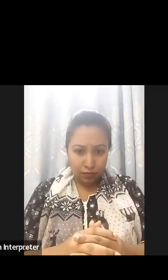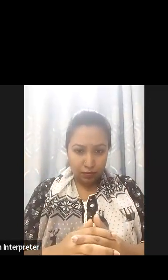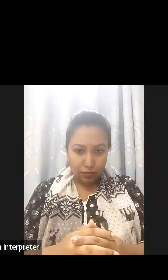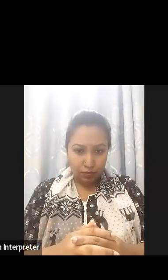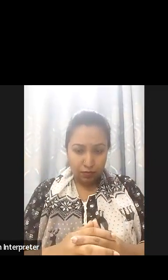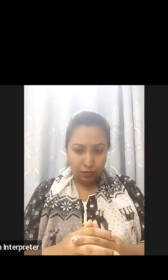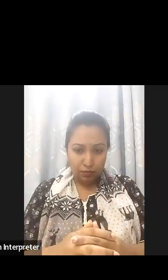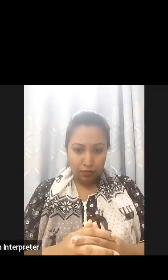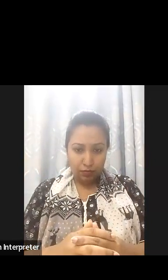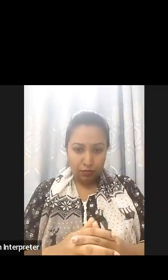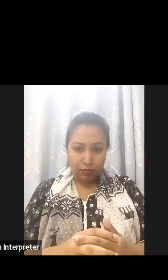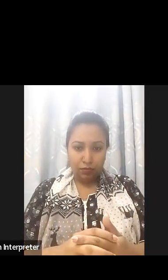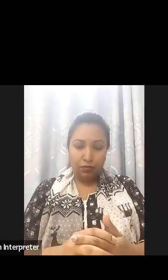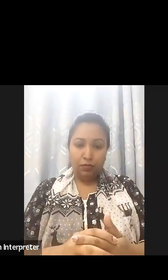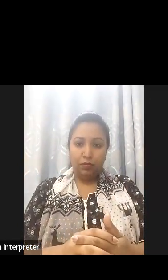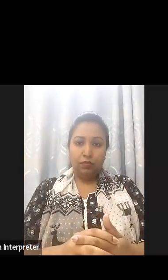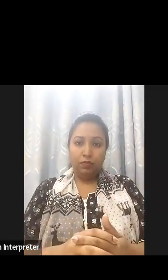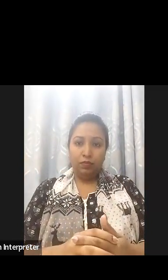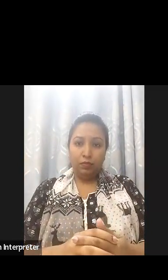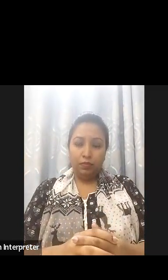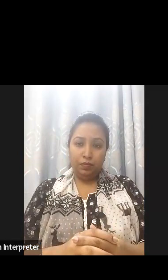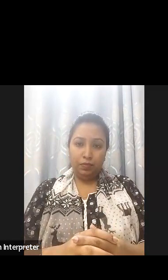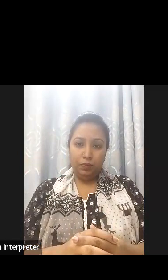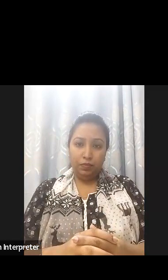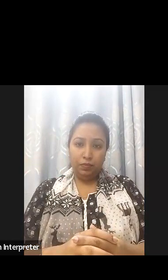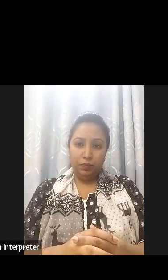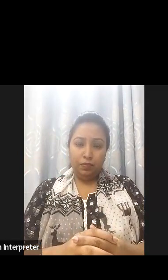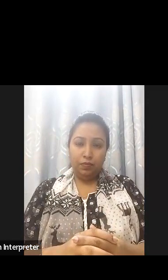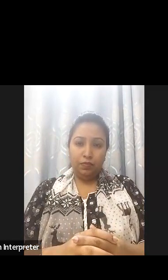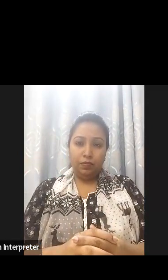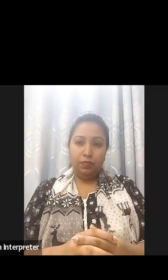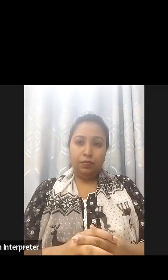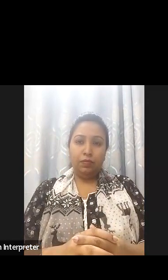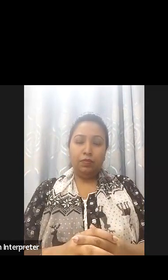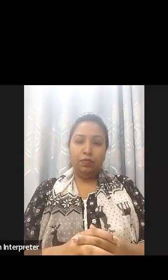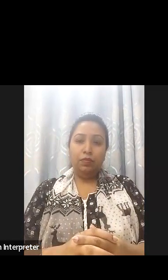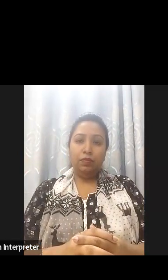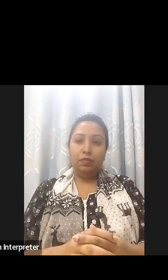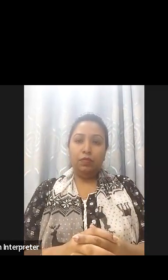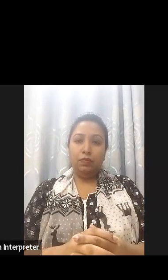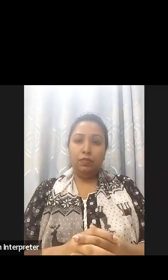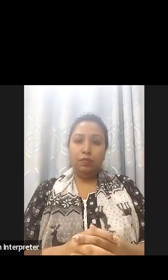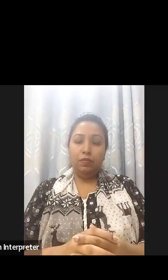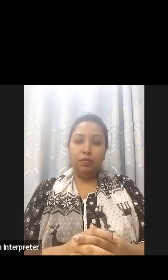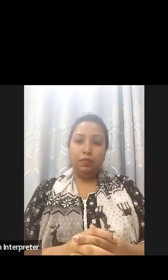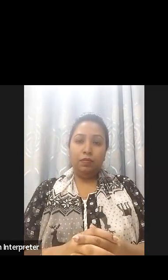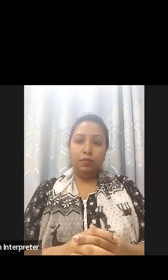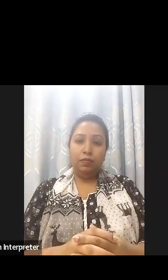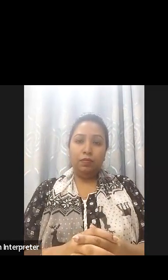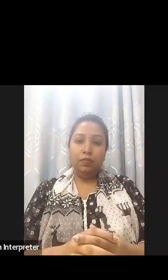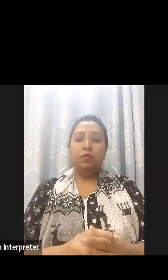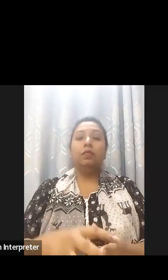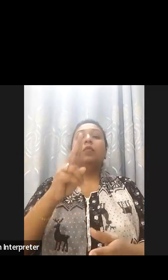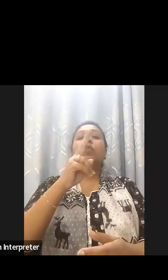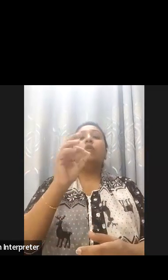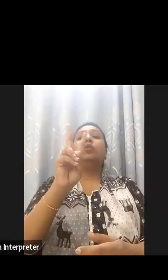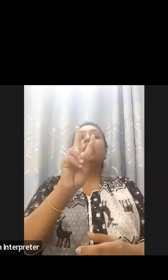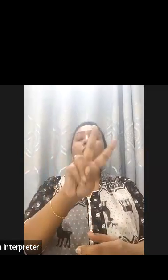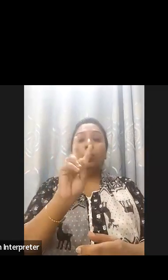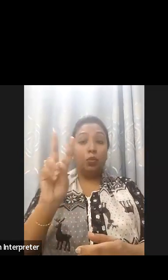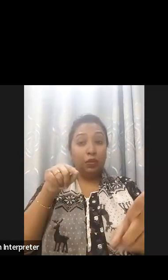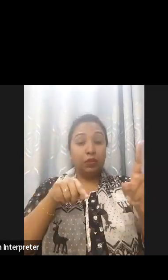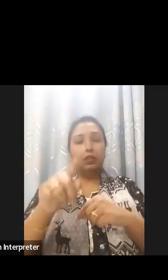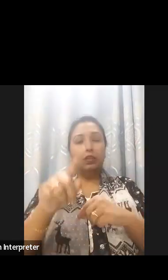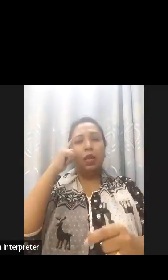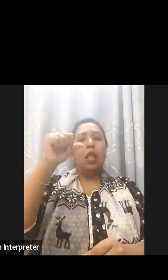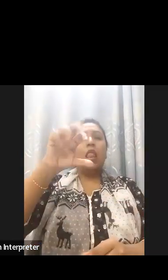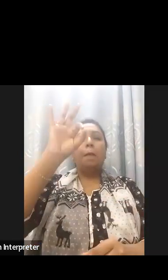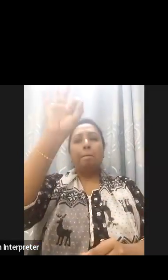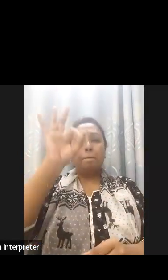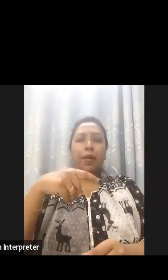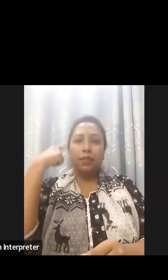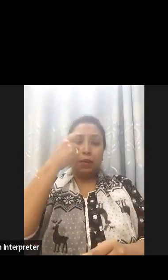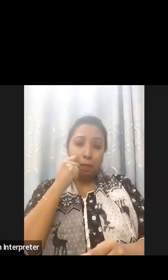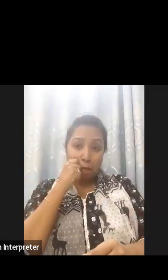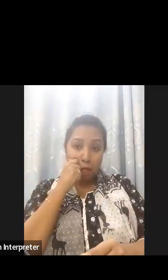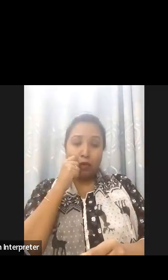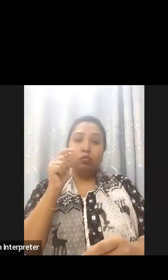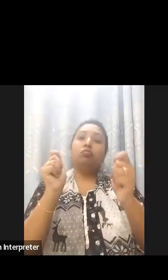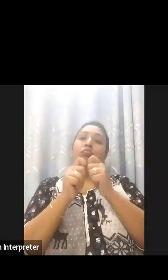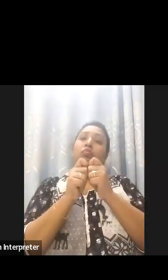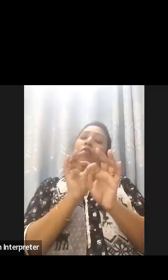common questions. DARE index in 2020 covered 90% of world population in 137 countries out of 185